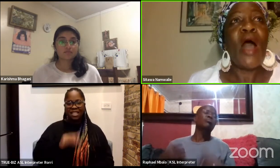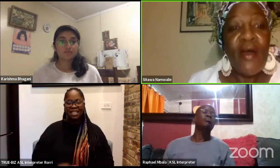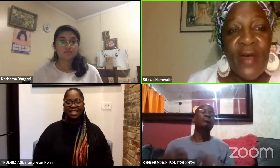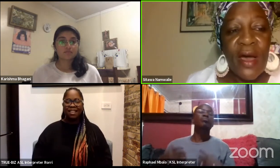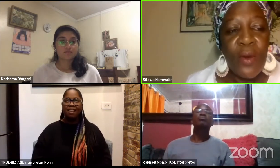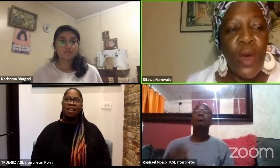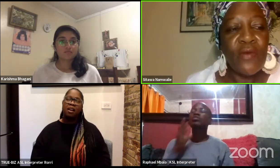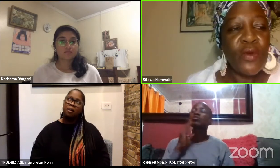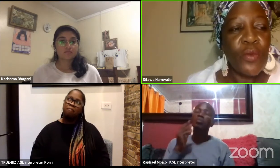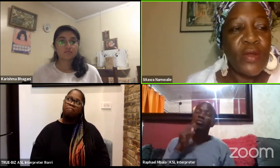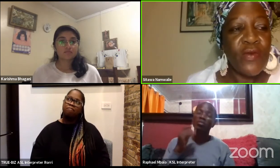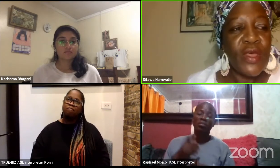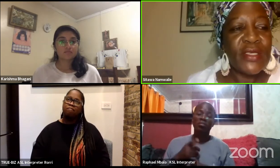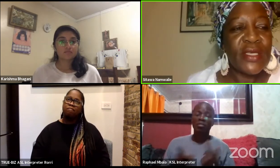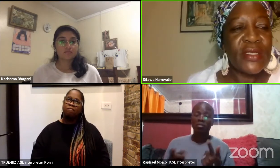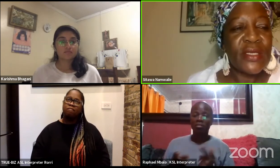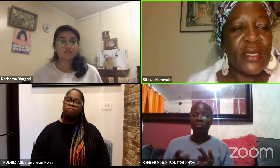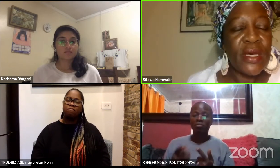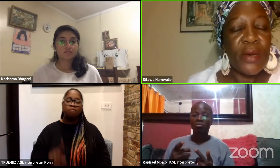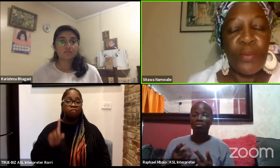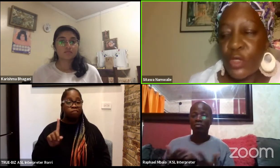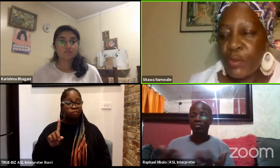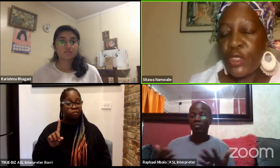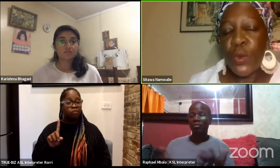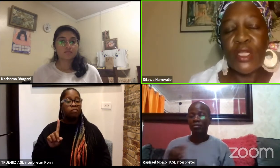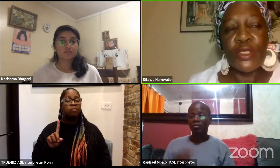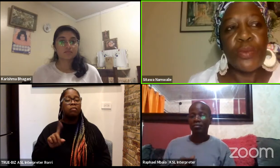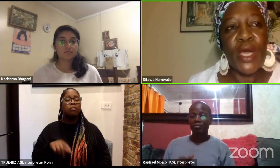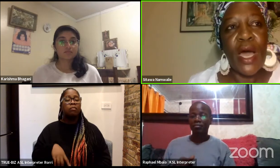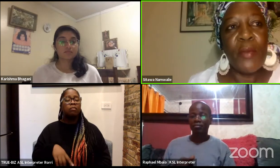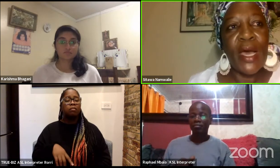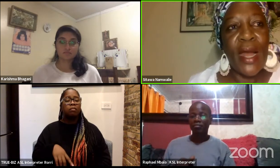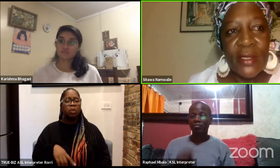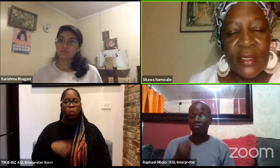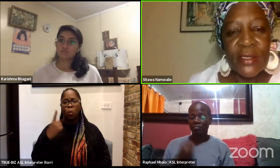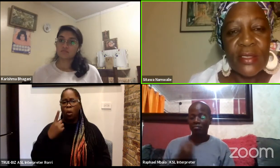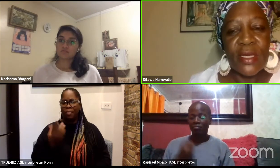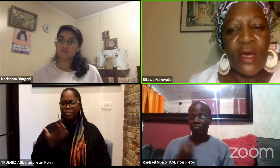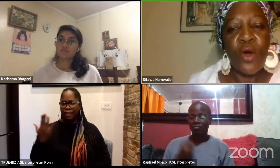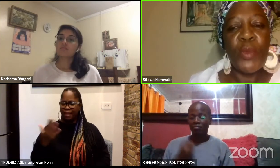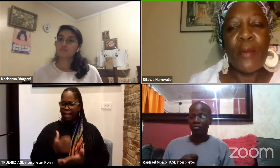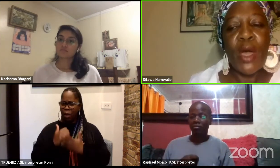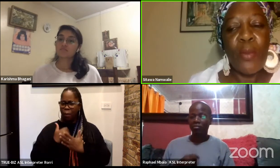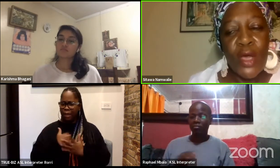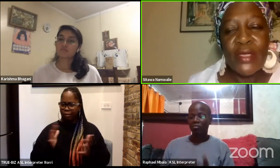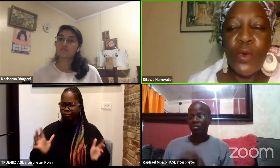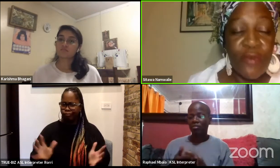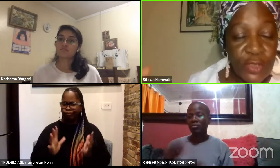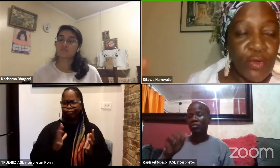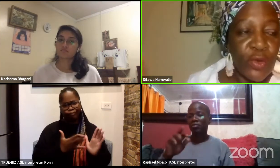However, one of the things that pushed me towards becoming an artist or becoming a poet, well first of all,